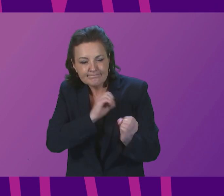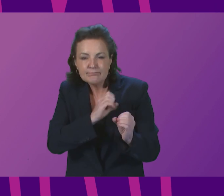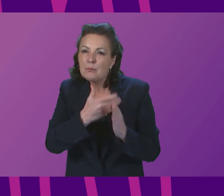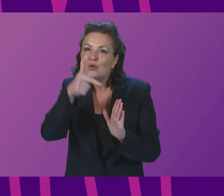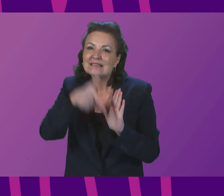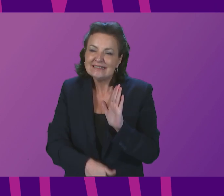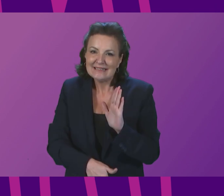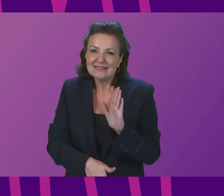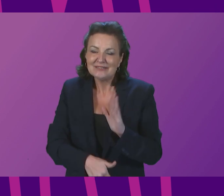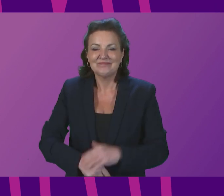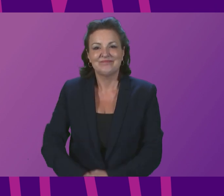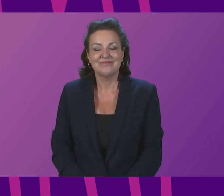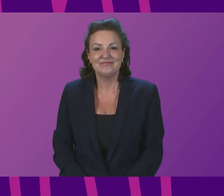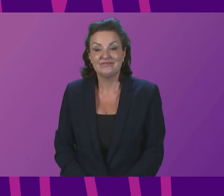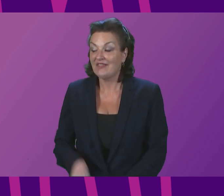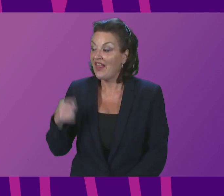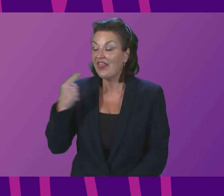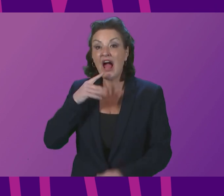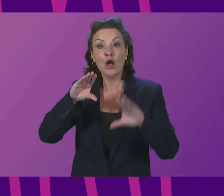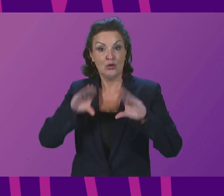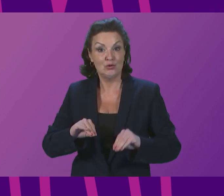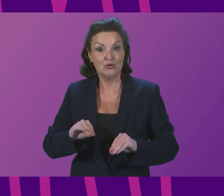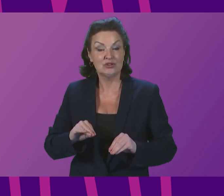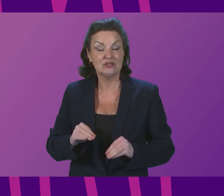Thank you. That concludes First Minister’s questions.